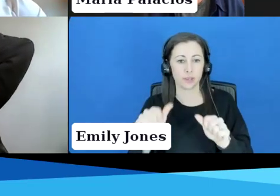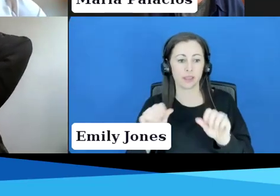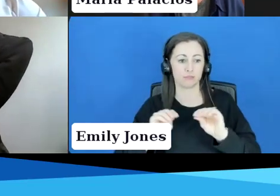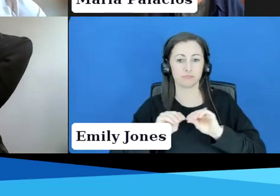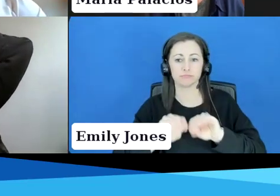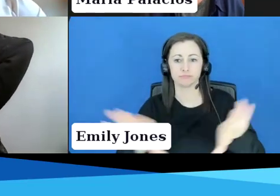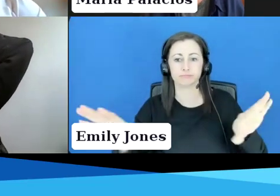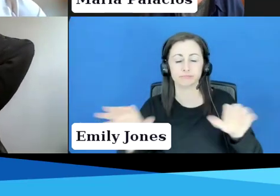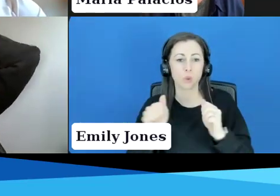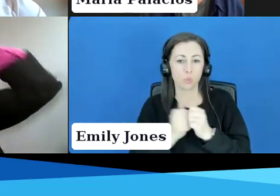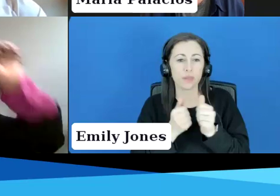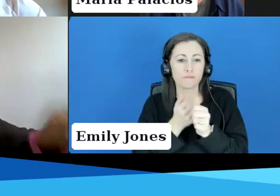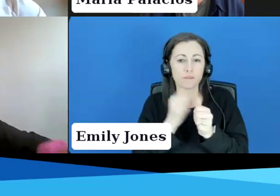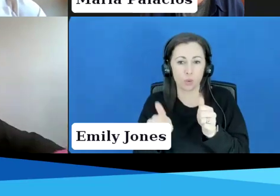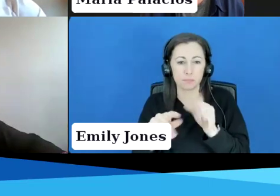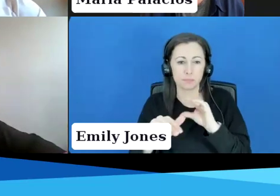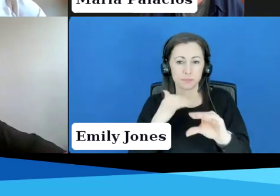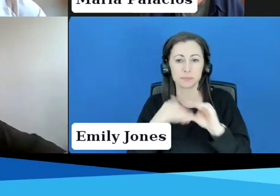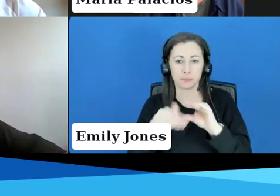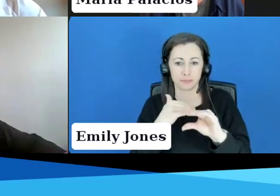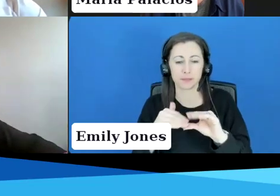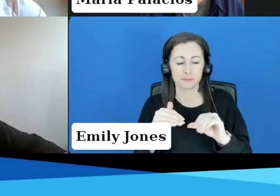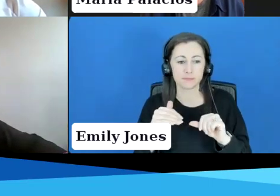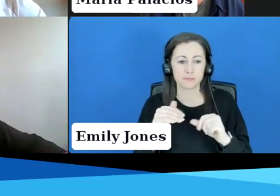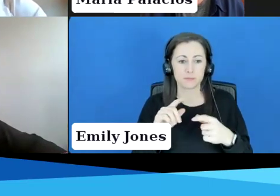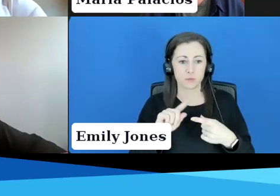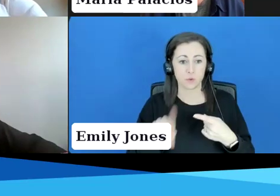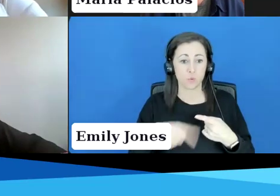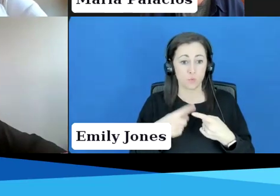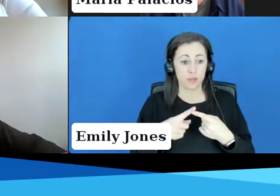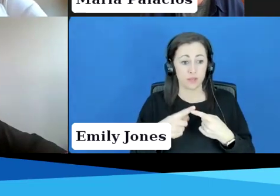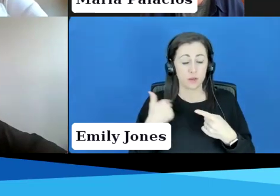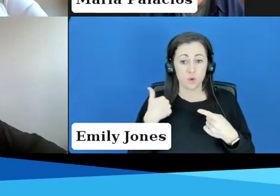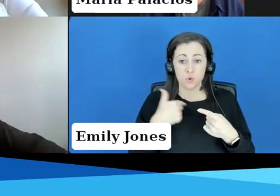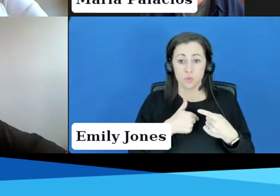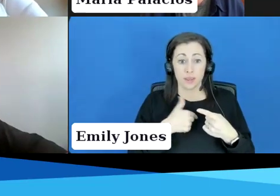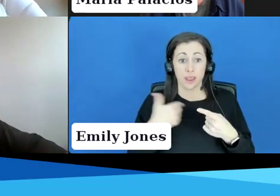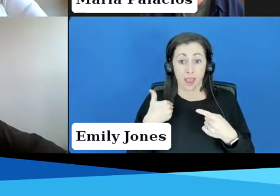with the follow-up email as soon as we have the recording,